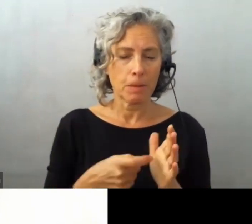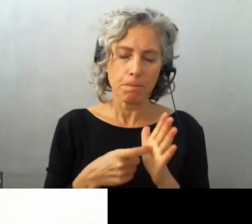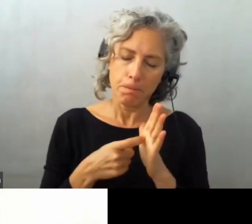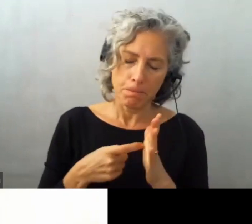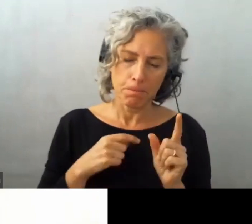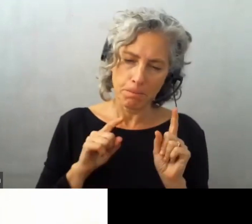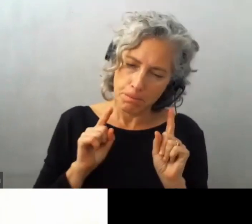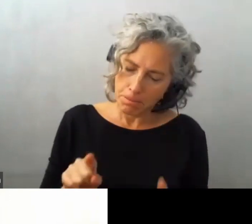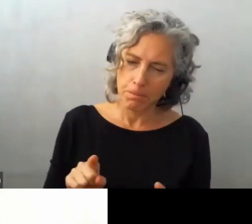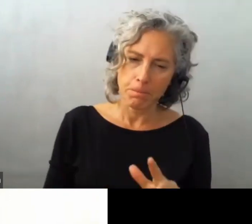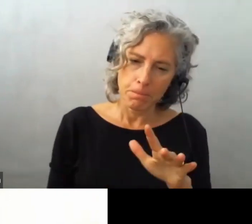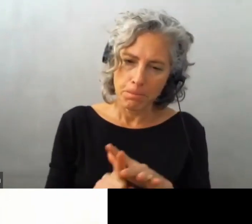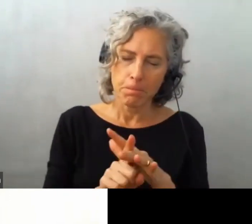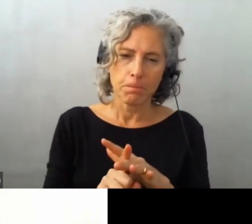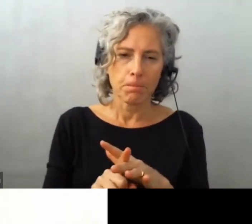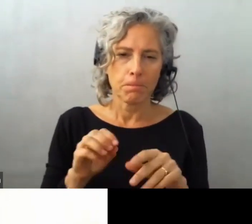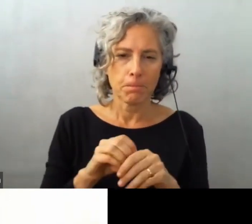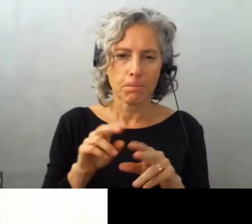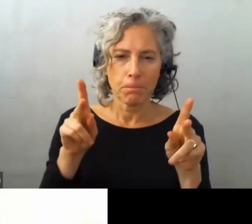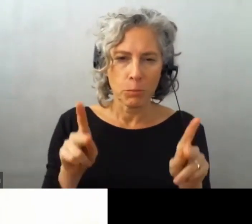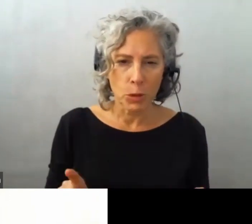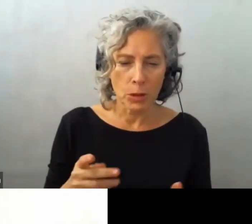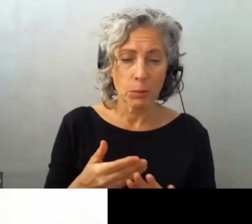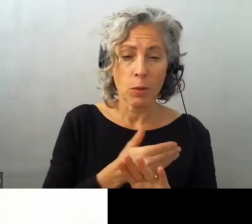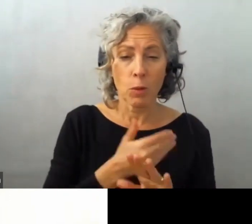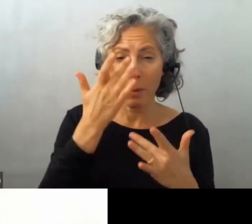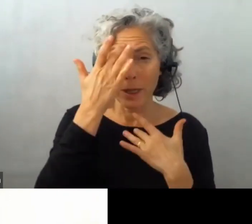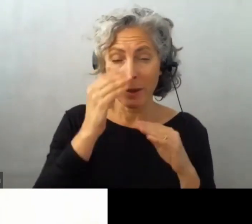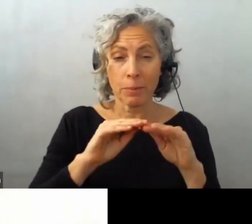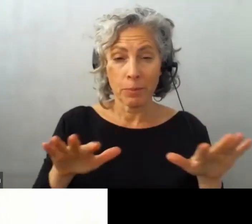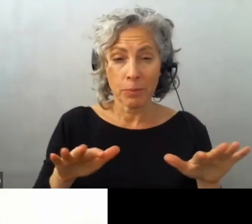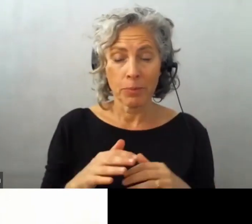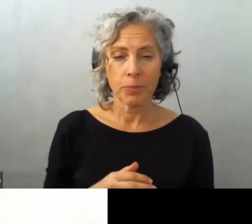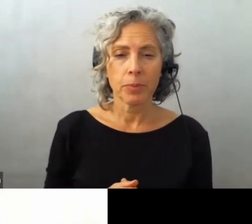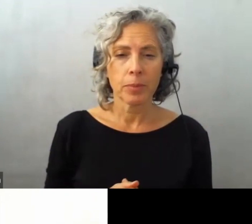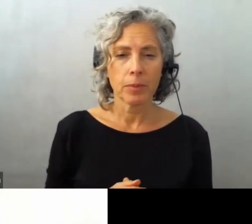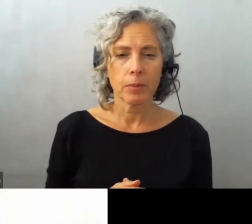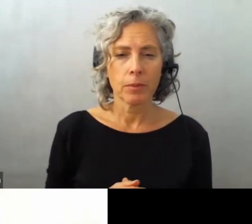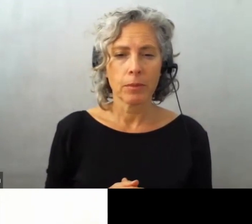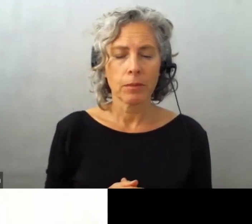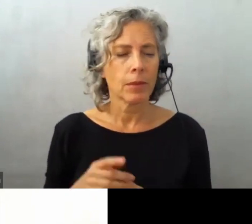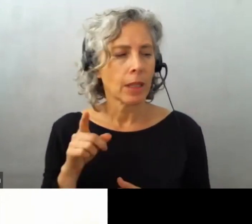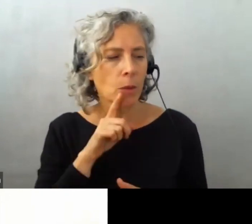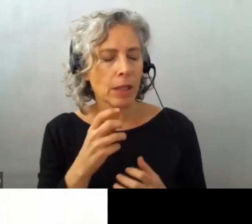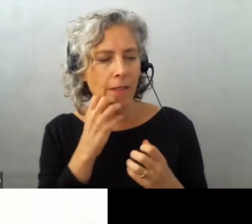in that we come to work in person before the pandemic, because they really valued that